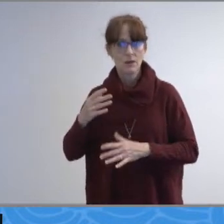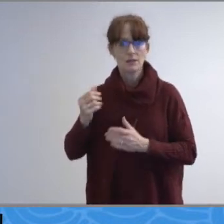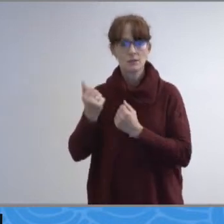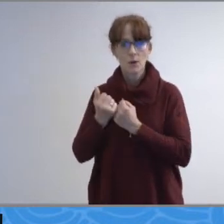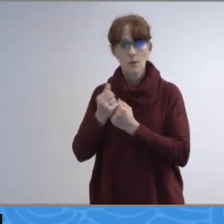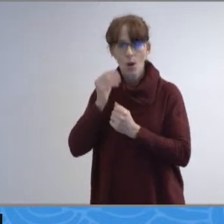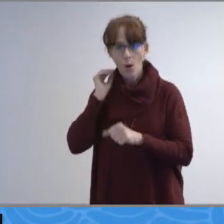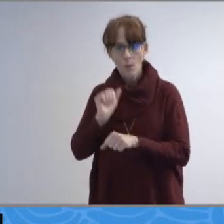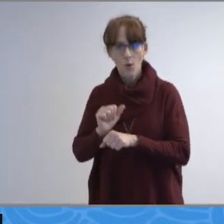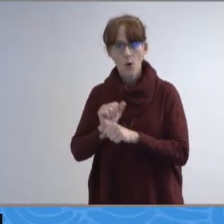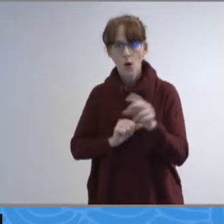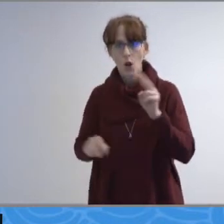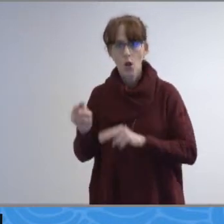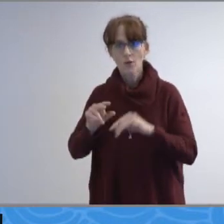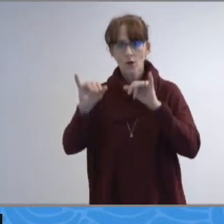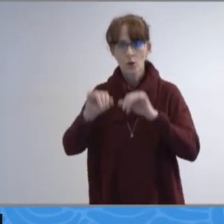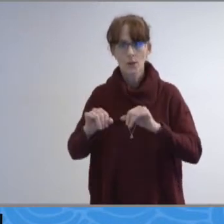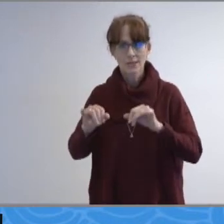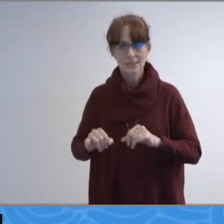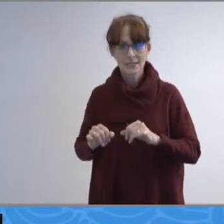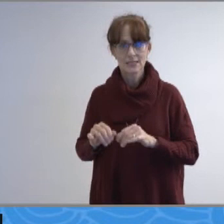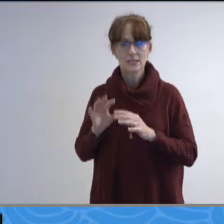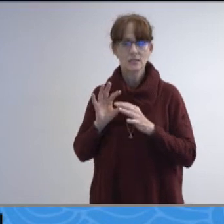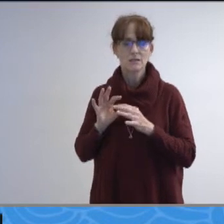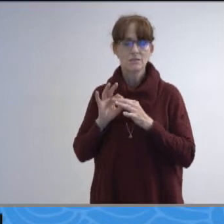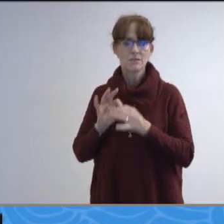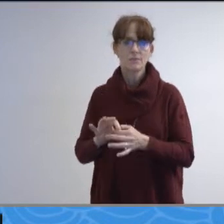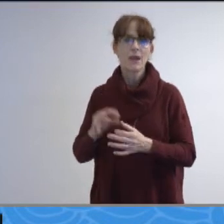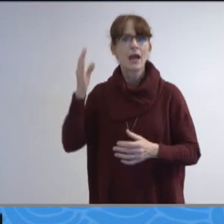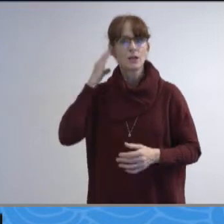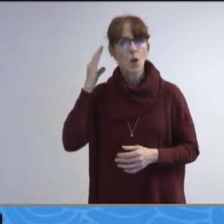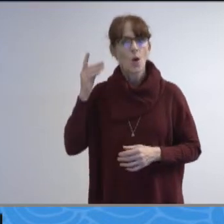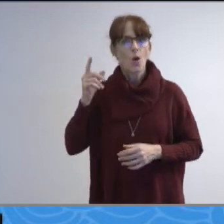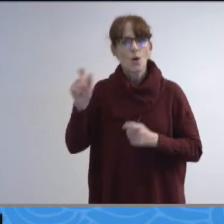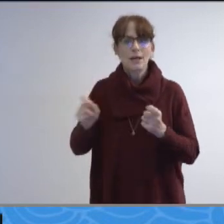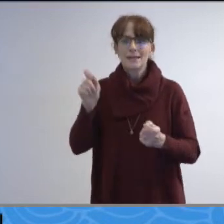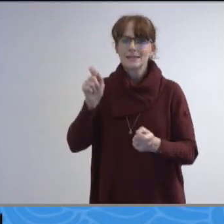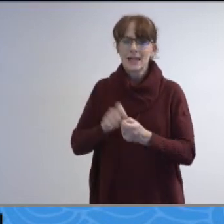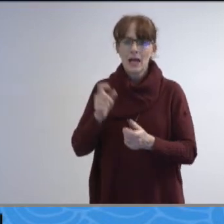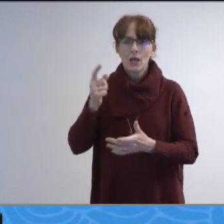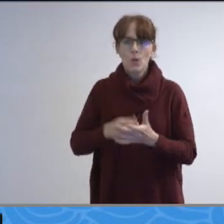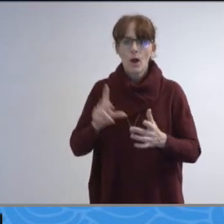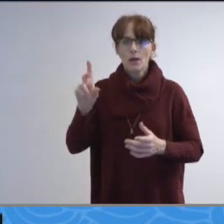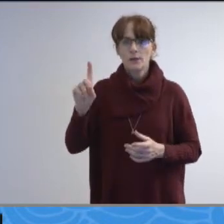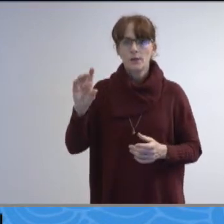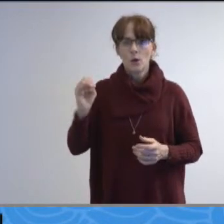and looking over her quizzes in regards, because I know exactly what domain